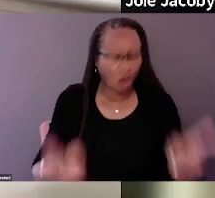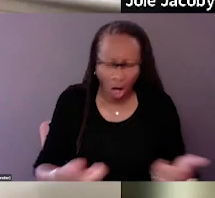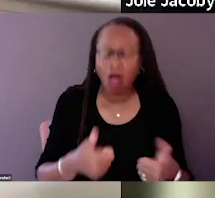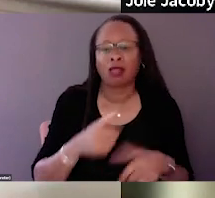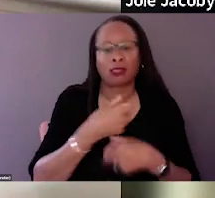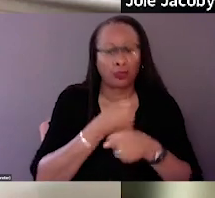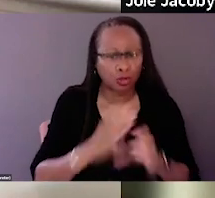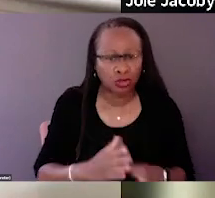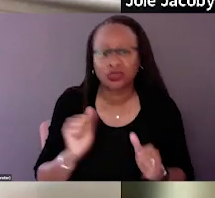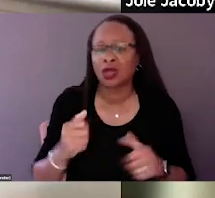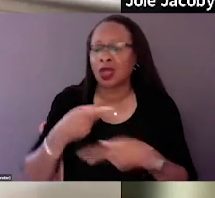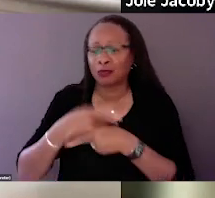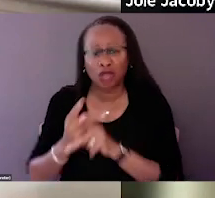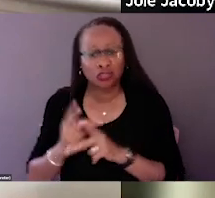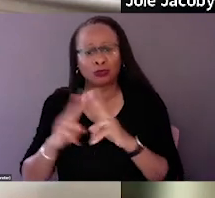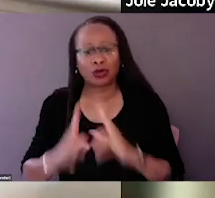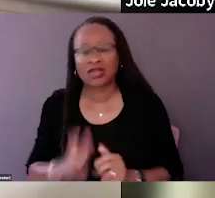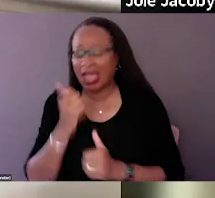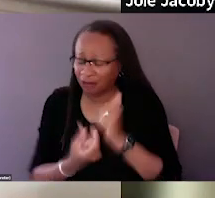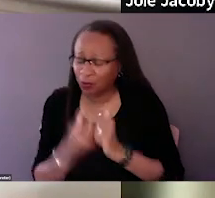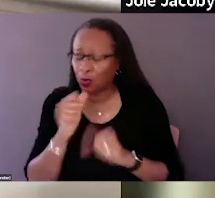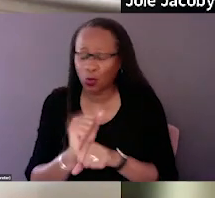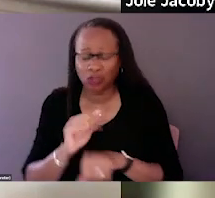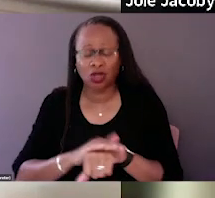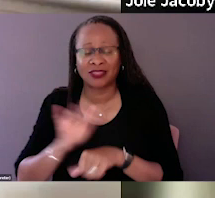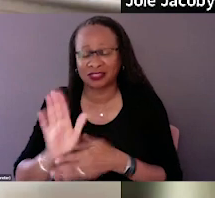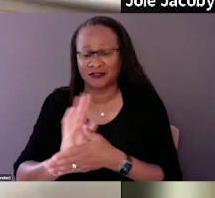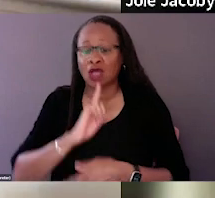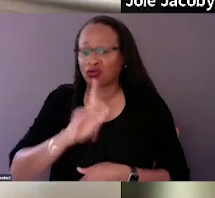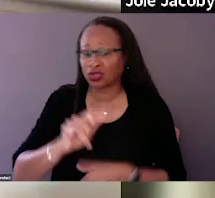we really tried to make this with care,